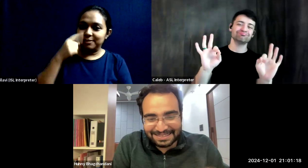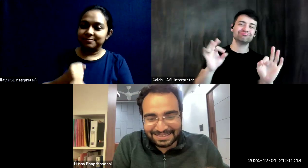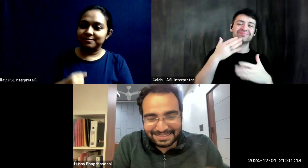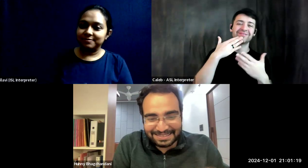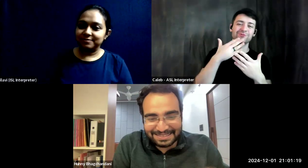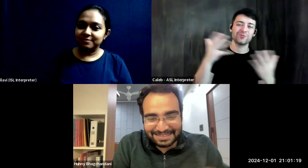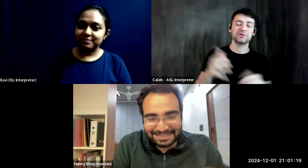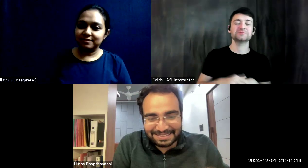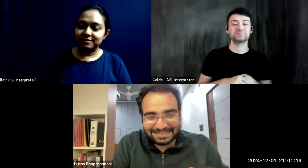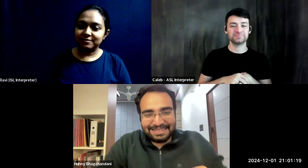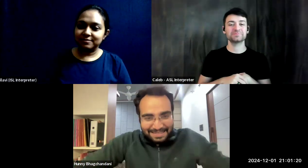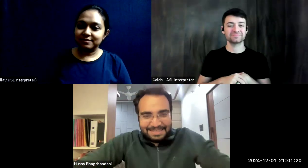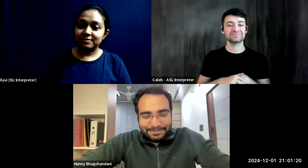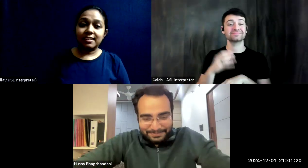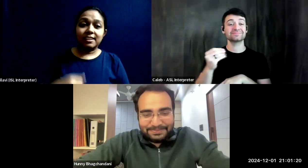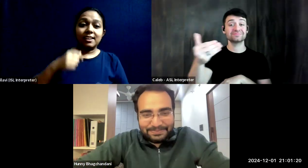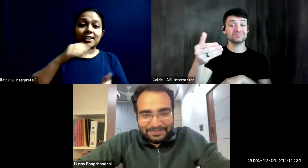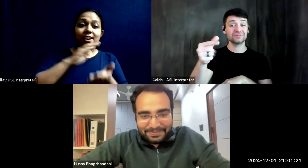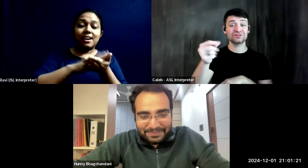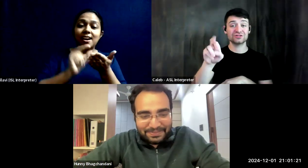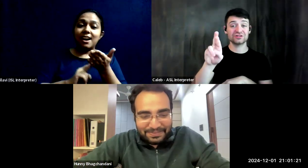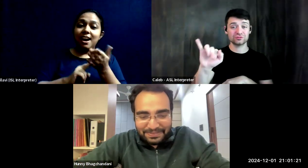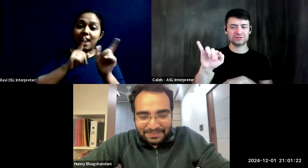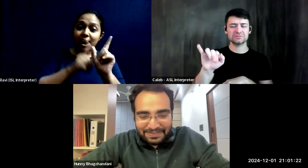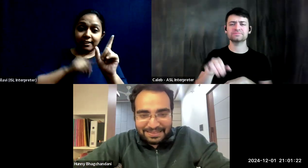[Geri speaking] All right. Hunny, is there a particular email